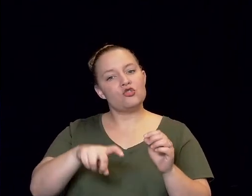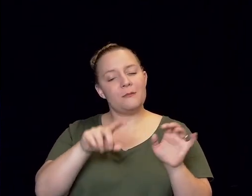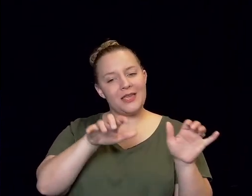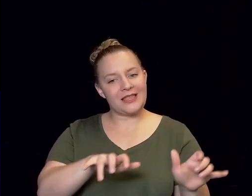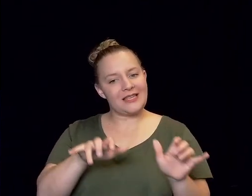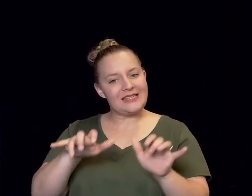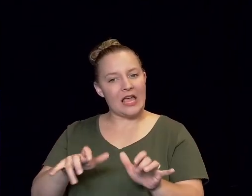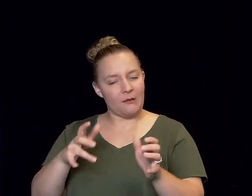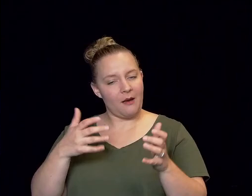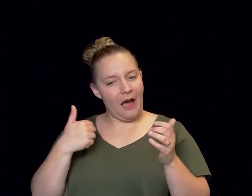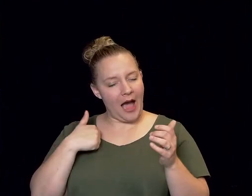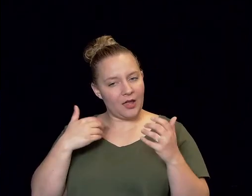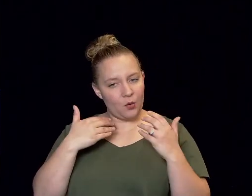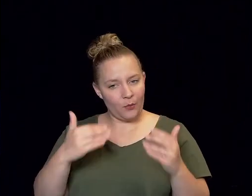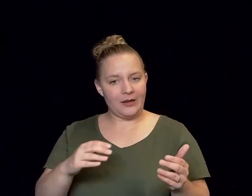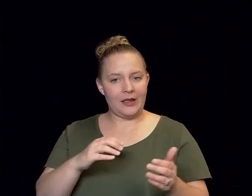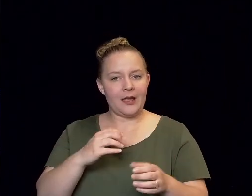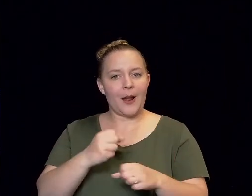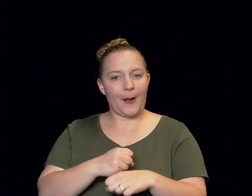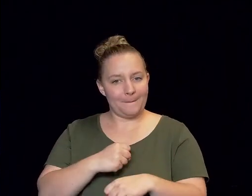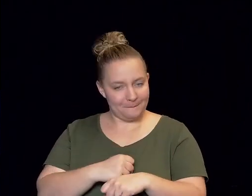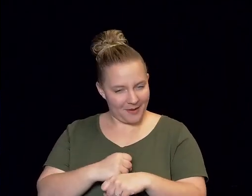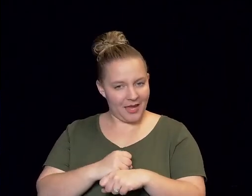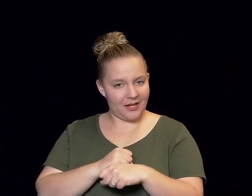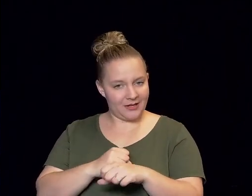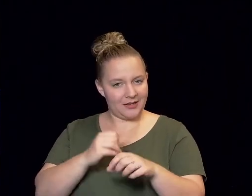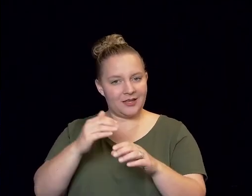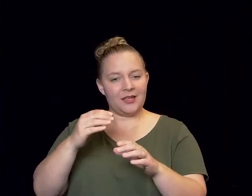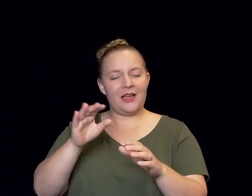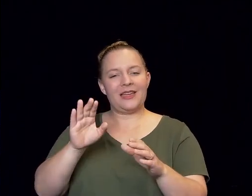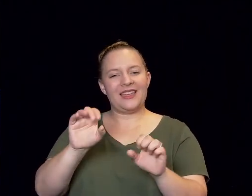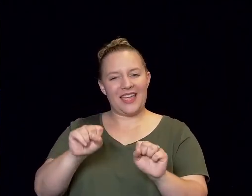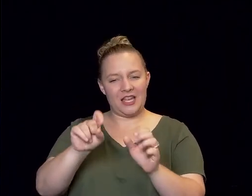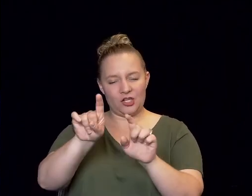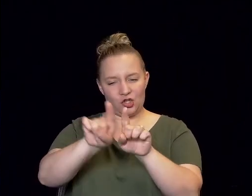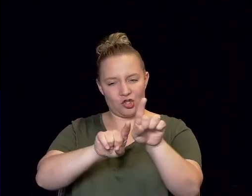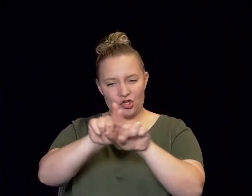went ahead and made that note right here. So, if you want to go ahead and put big fat stars. Both